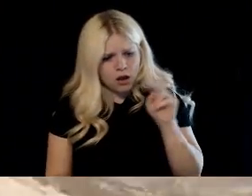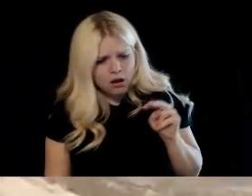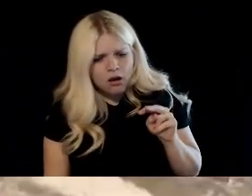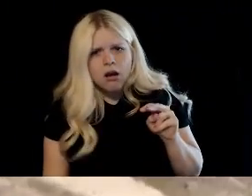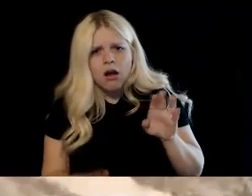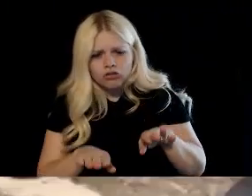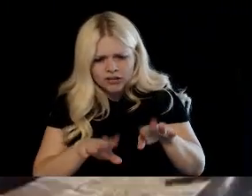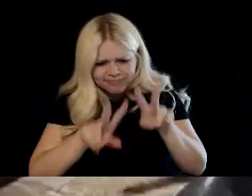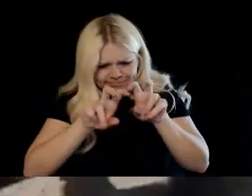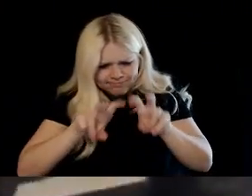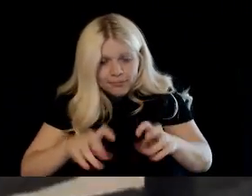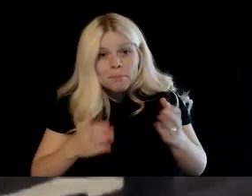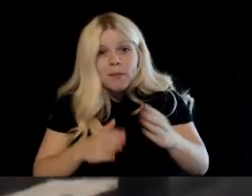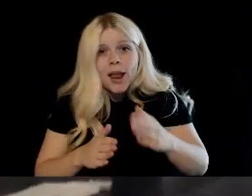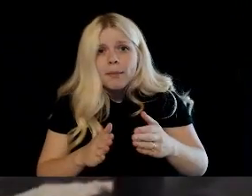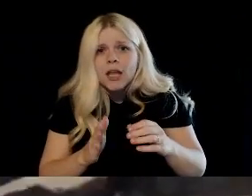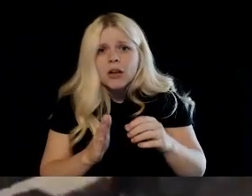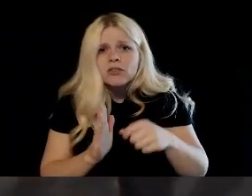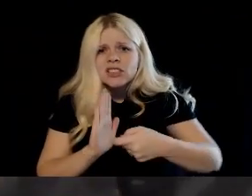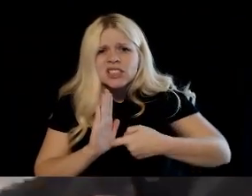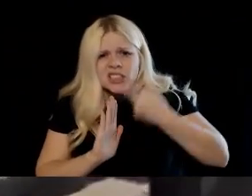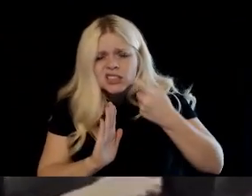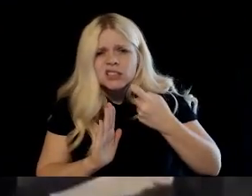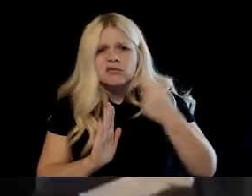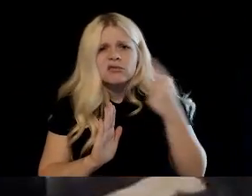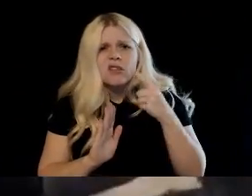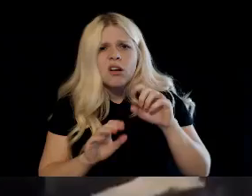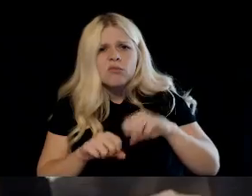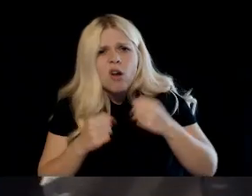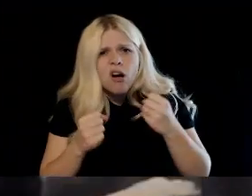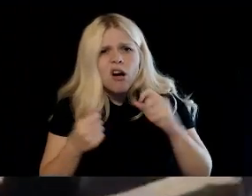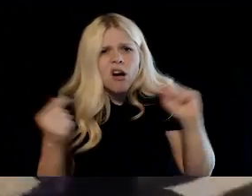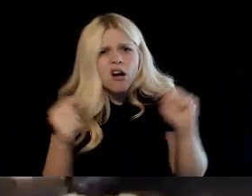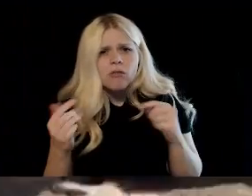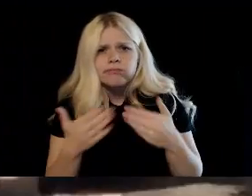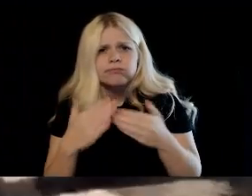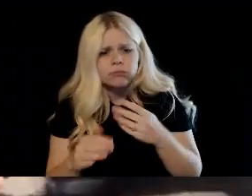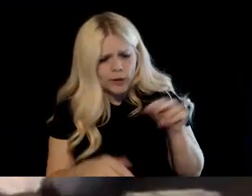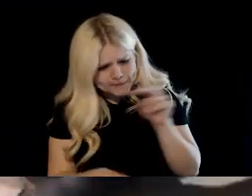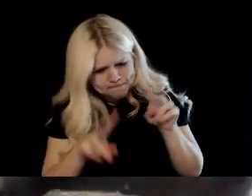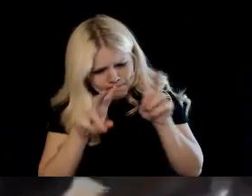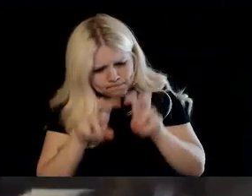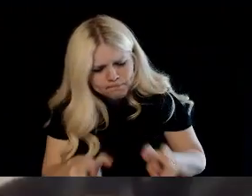Michelle: Correct. Erica: How does the painting help enrich them?